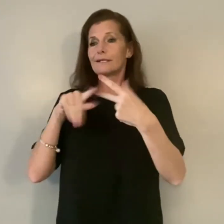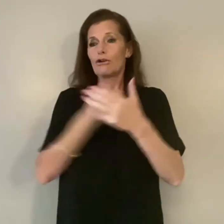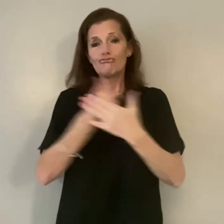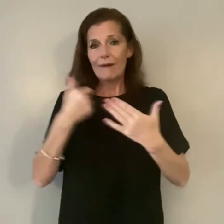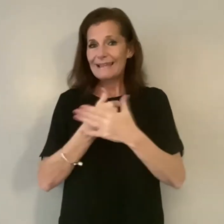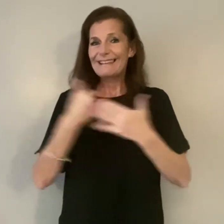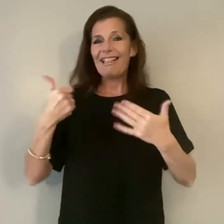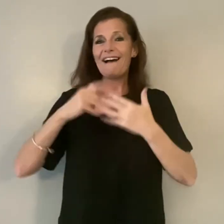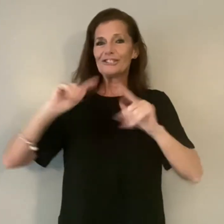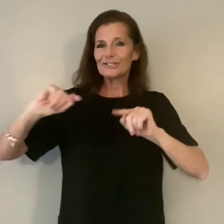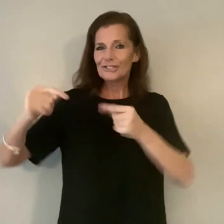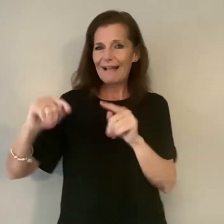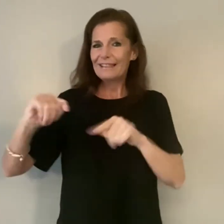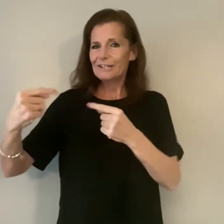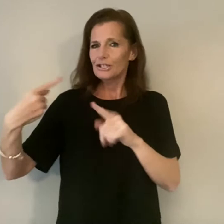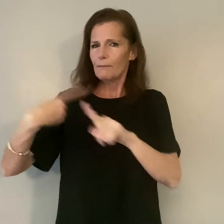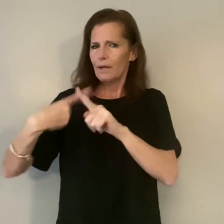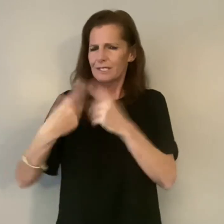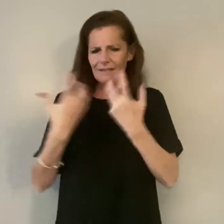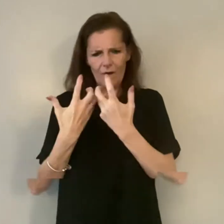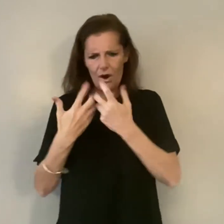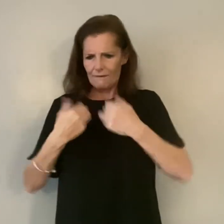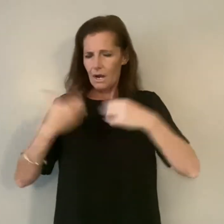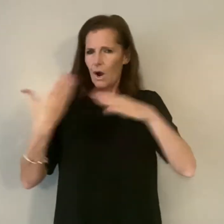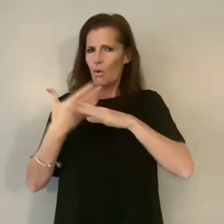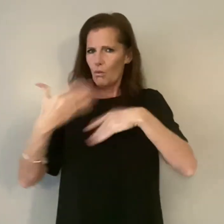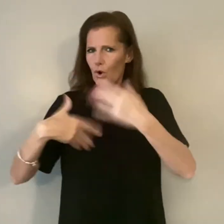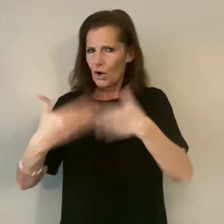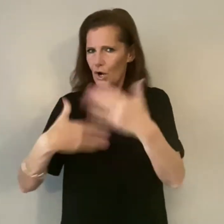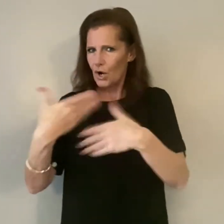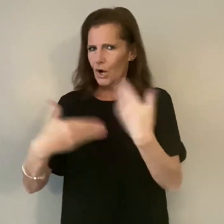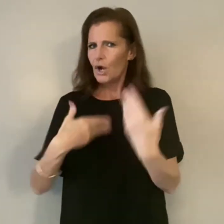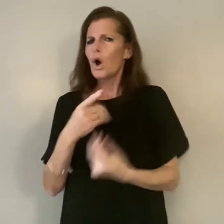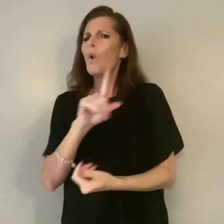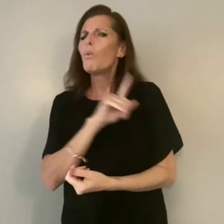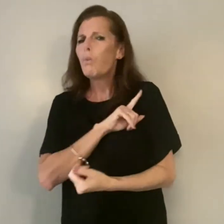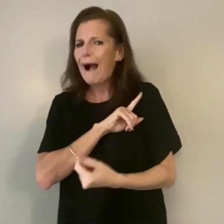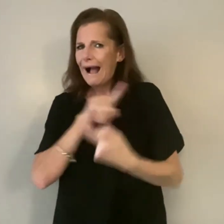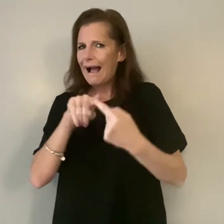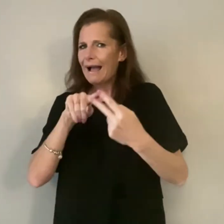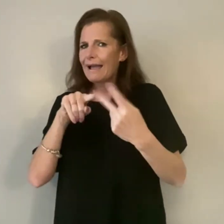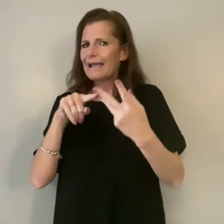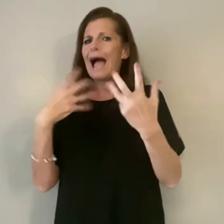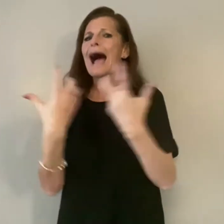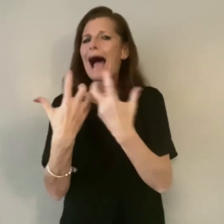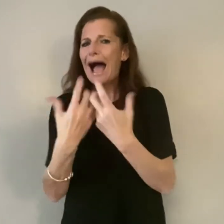and regular positive challenge around how we do what we do and why we're doing it and who we do it with.